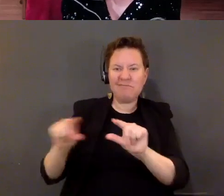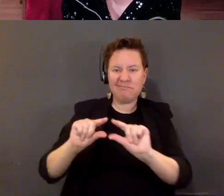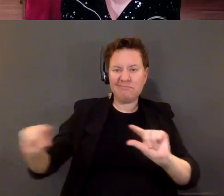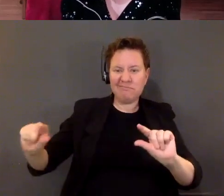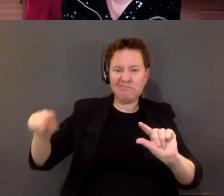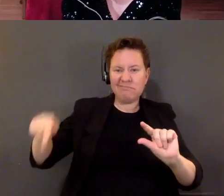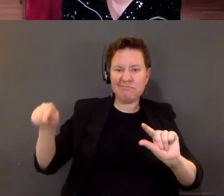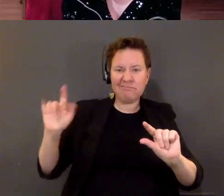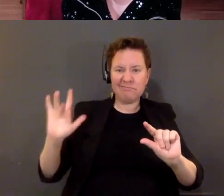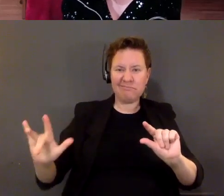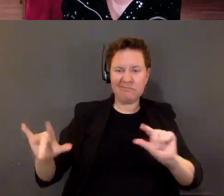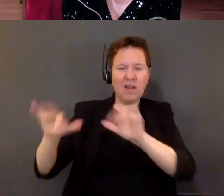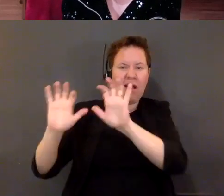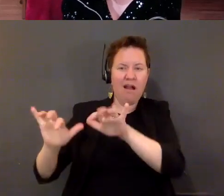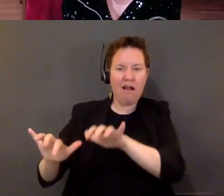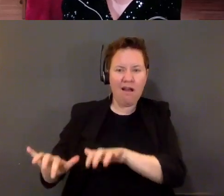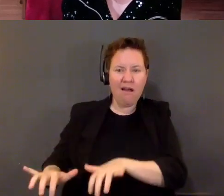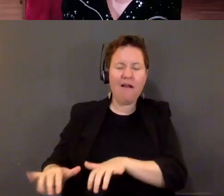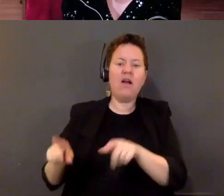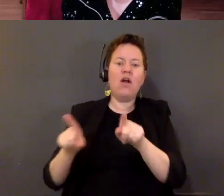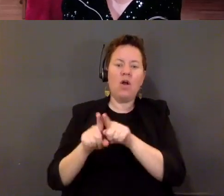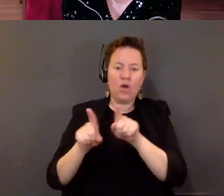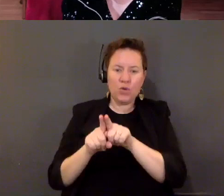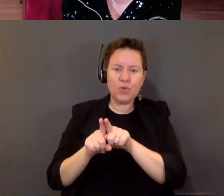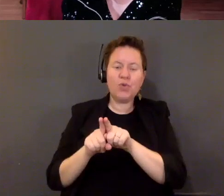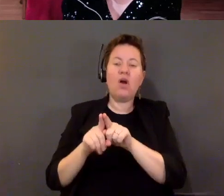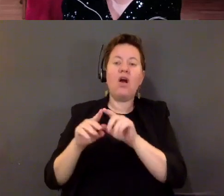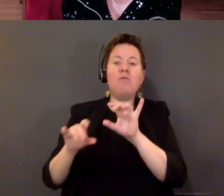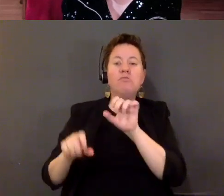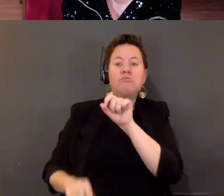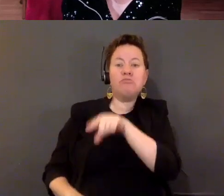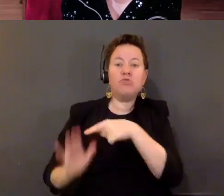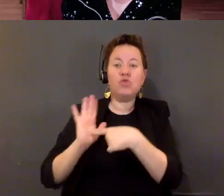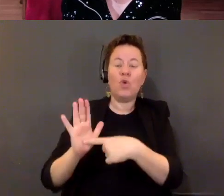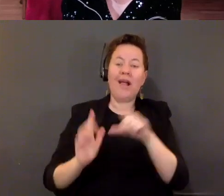also i'll be dropping a link to buy the book in the chat bar